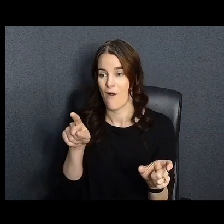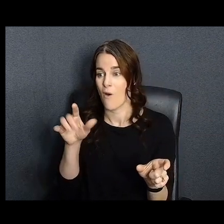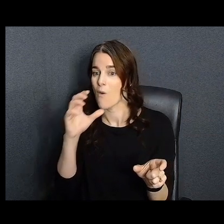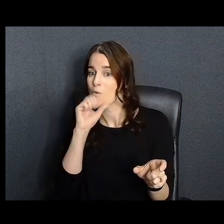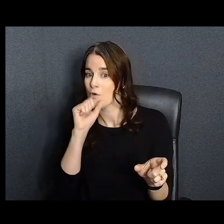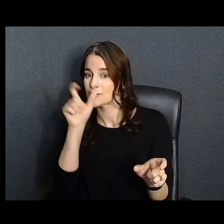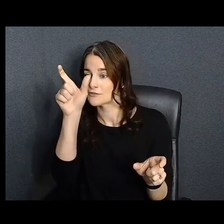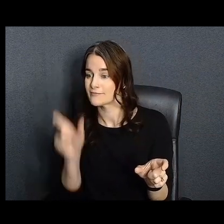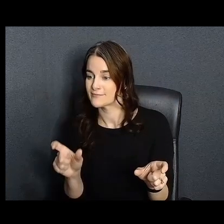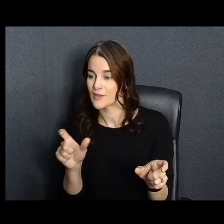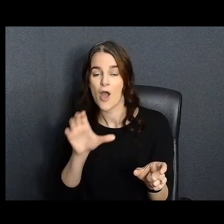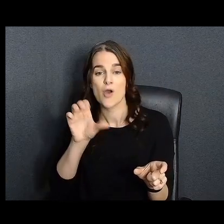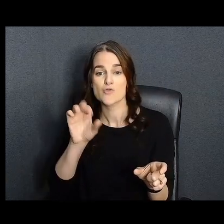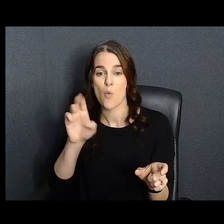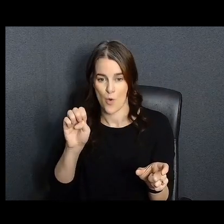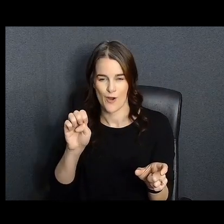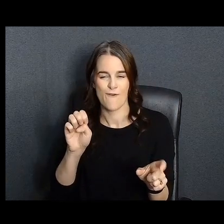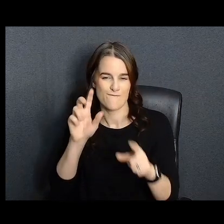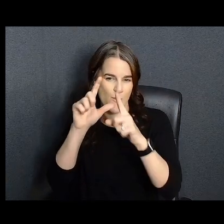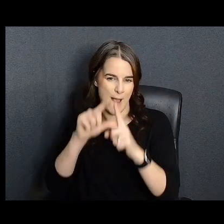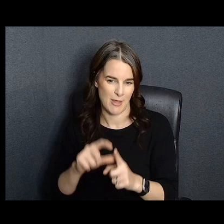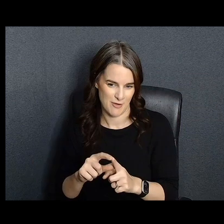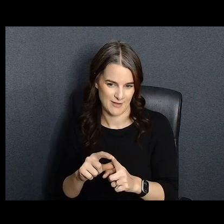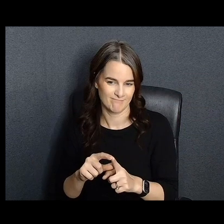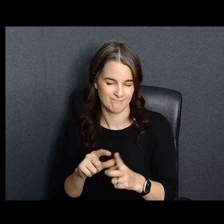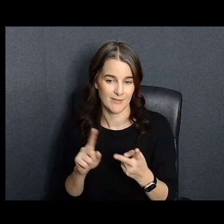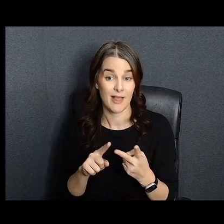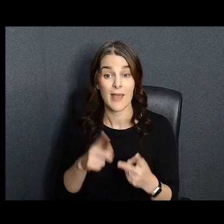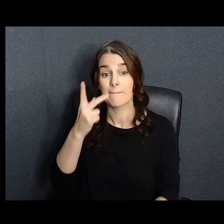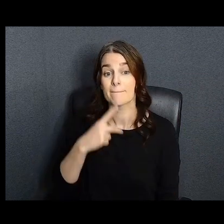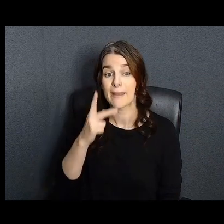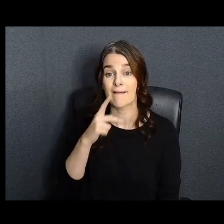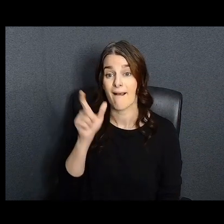are going to be your core vocabulary words. And then the pink folders on the side